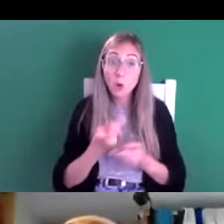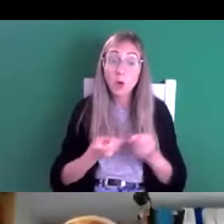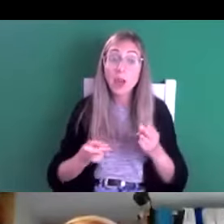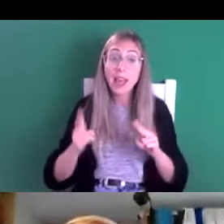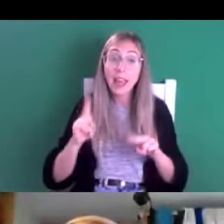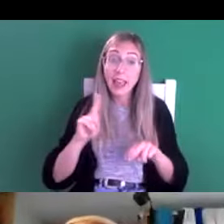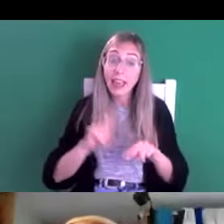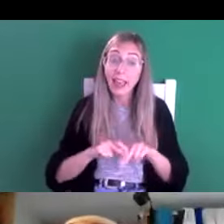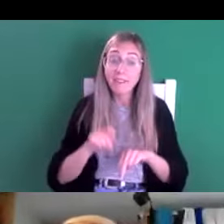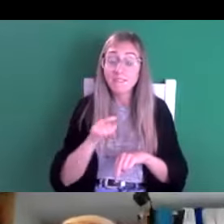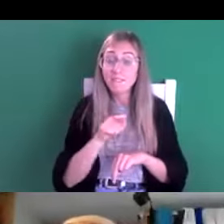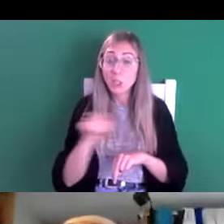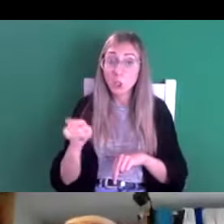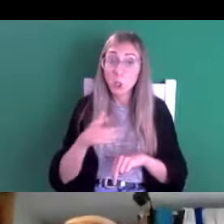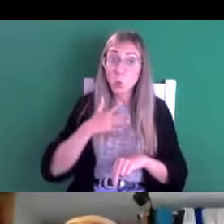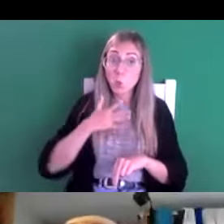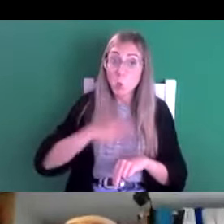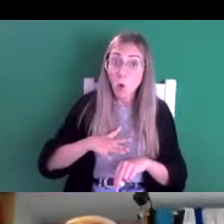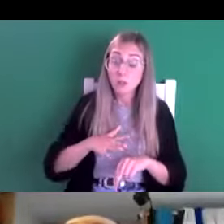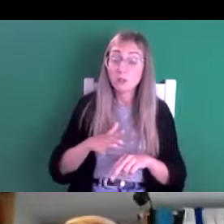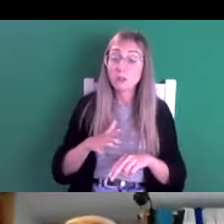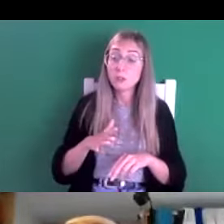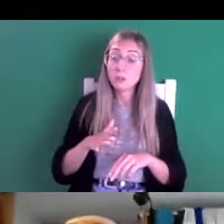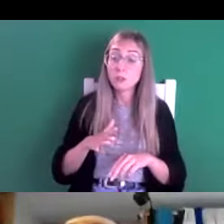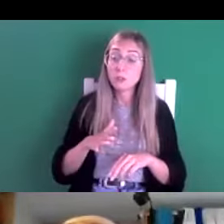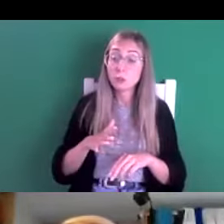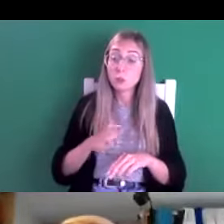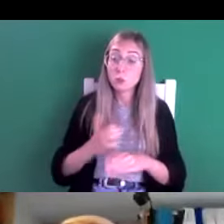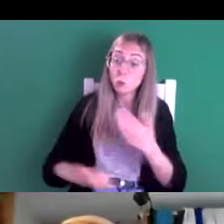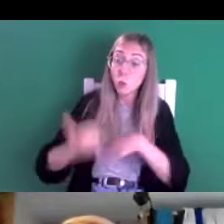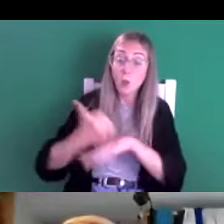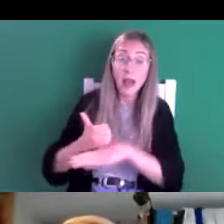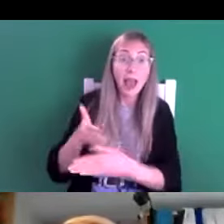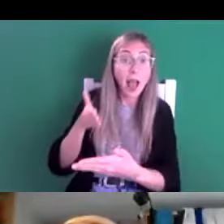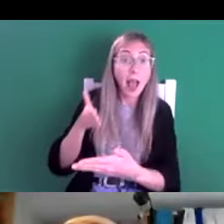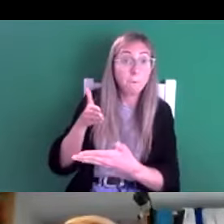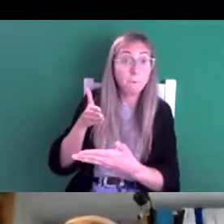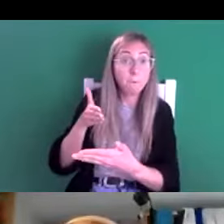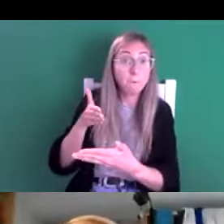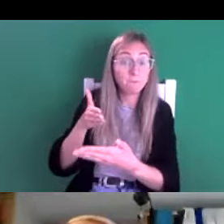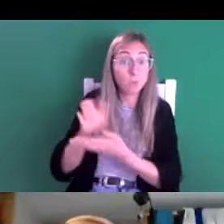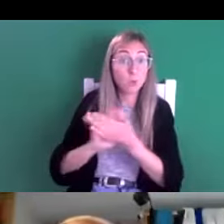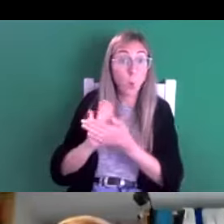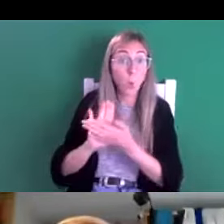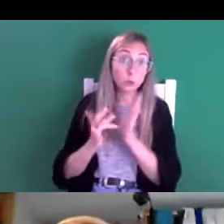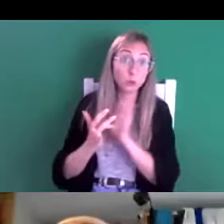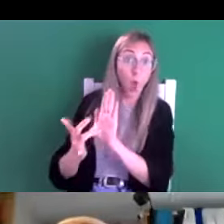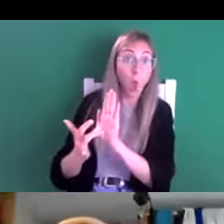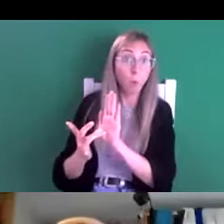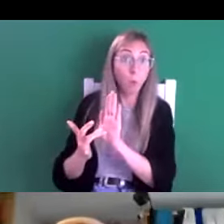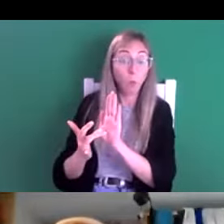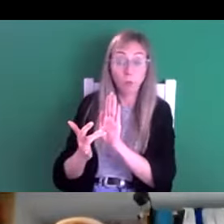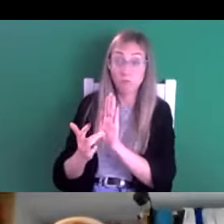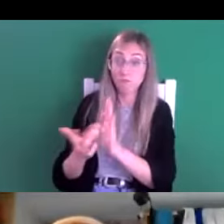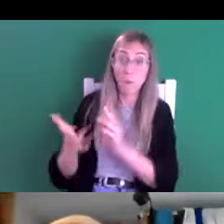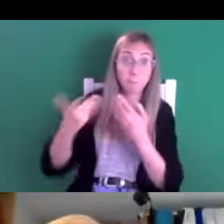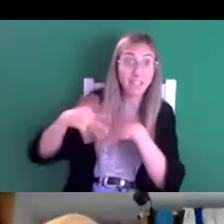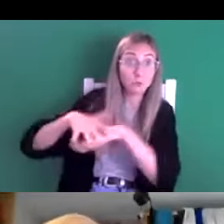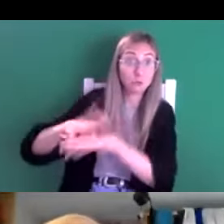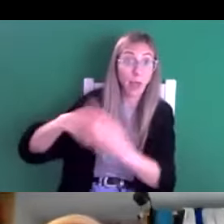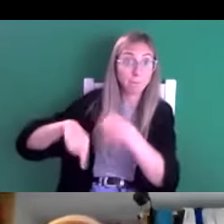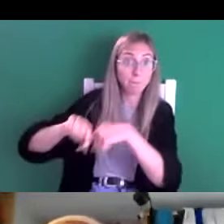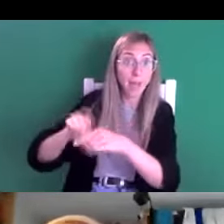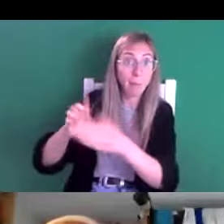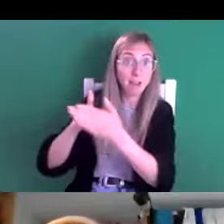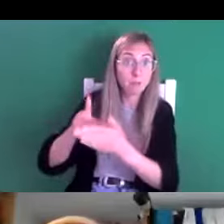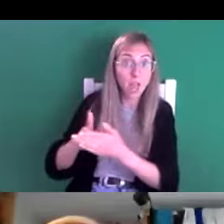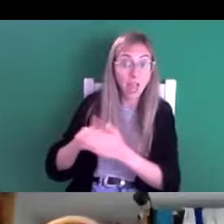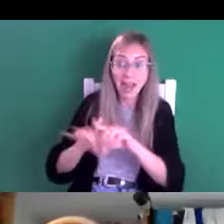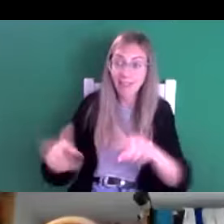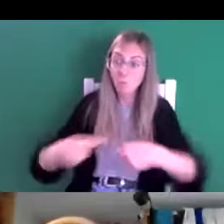the fact this is what disabled people face all the time in accessibility but there's yeah yeah